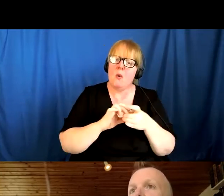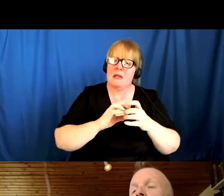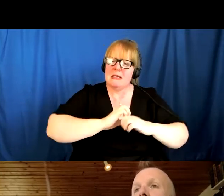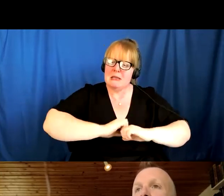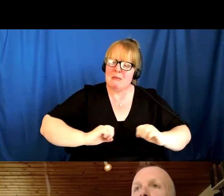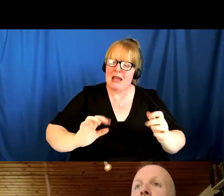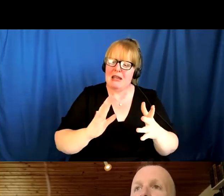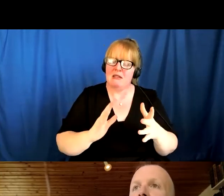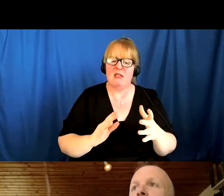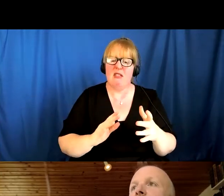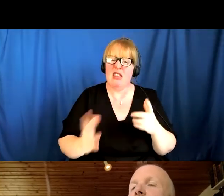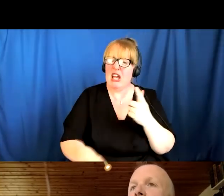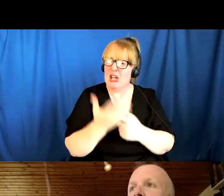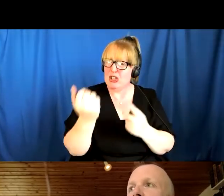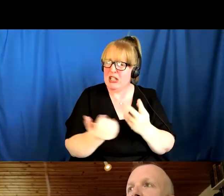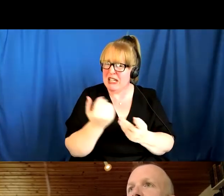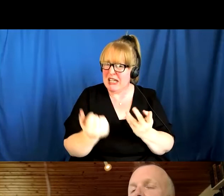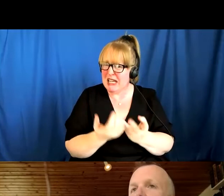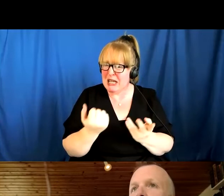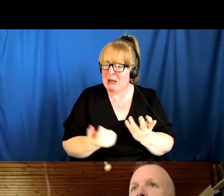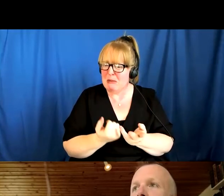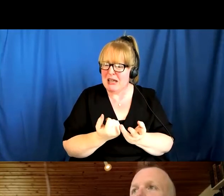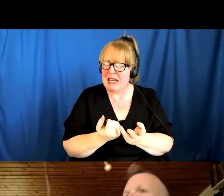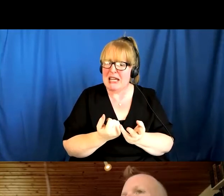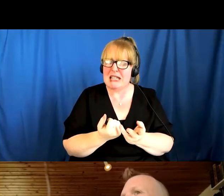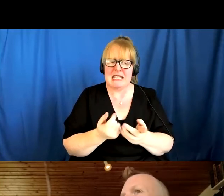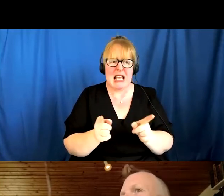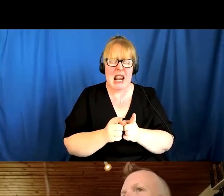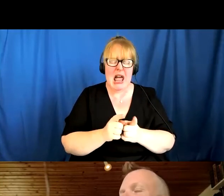outcomes from that, feelings of kind of transformational growth, perhaps, you know,